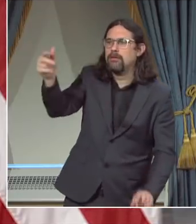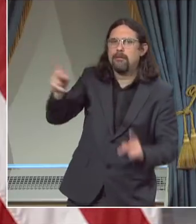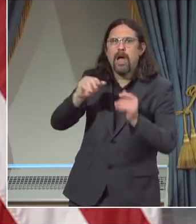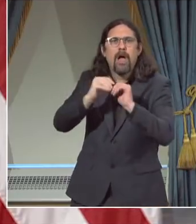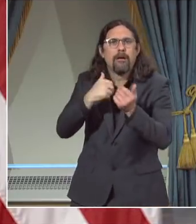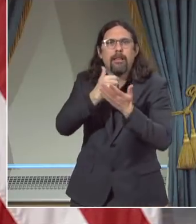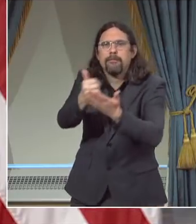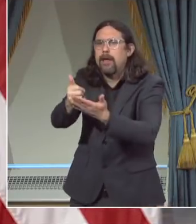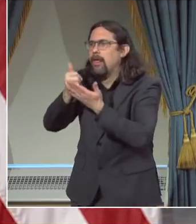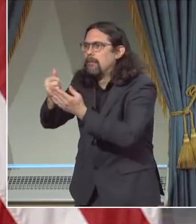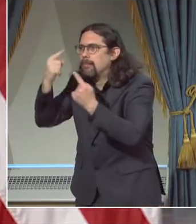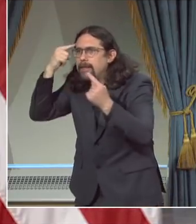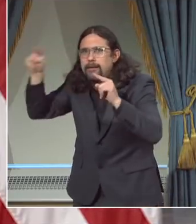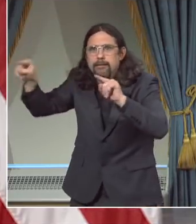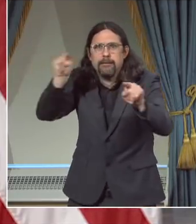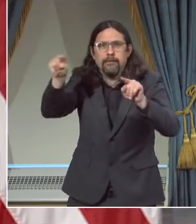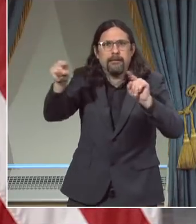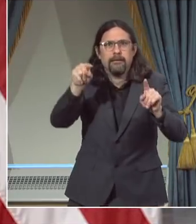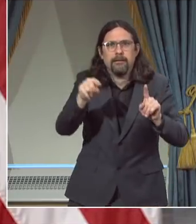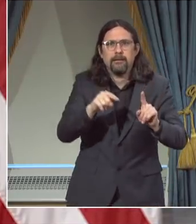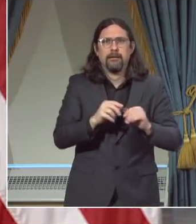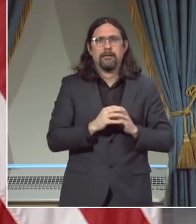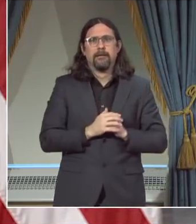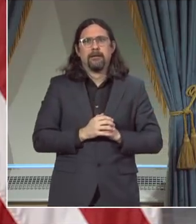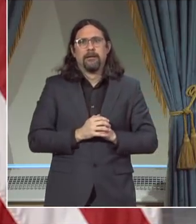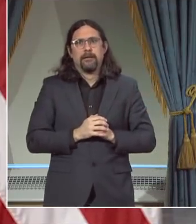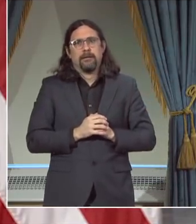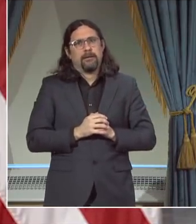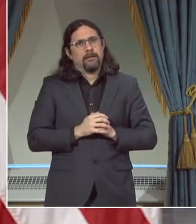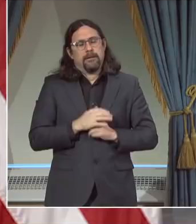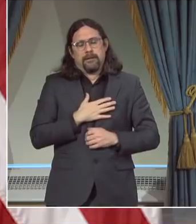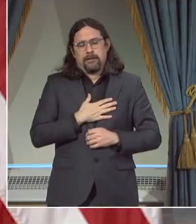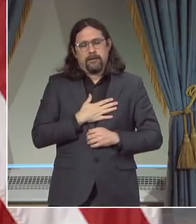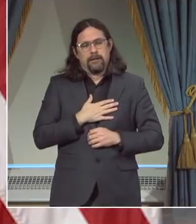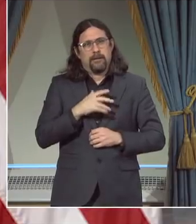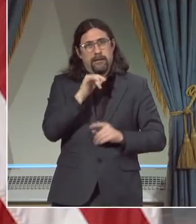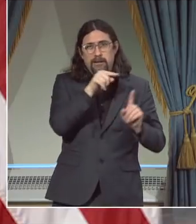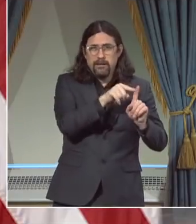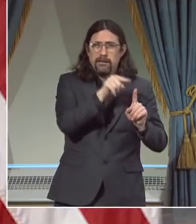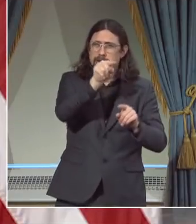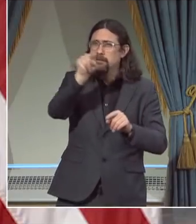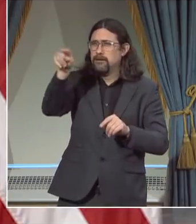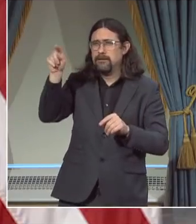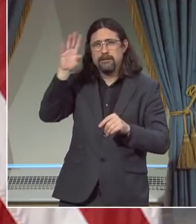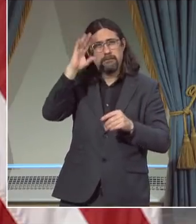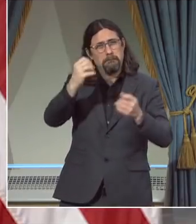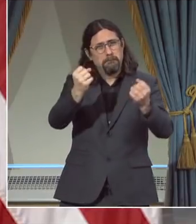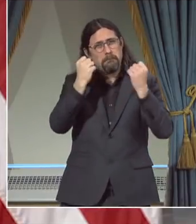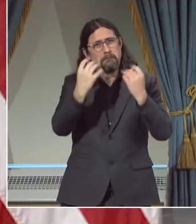PEOPLE WHO JUST CARED SO MUCH OF OTHERS AND WE'RE LOSING SUCH GOOD PEOPLE.